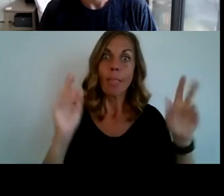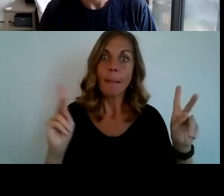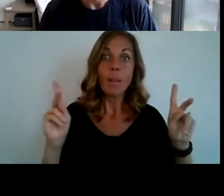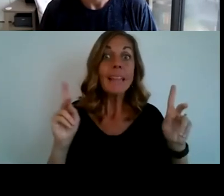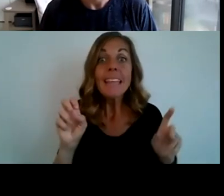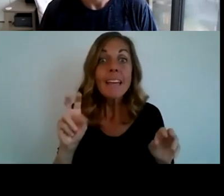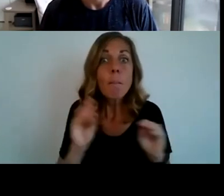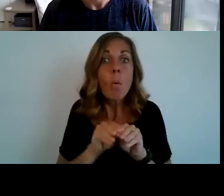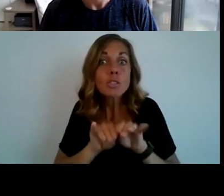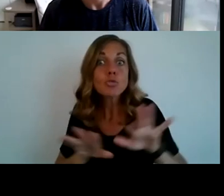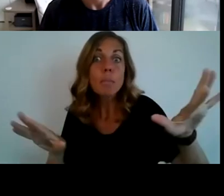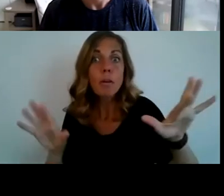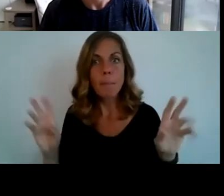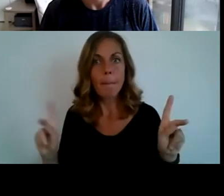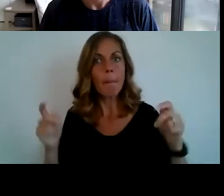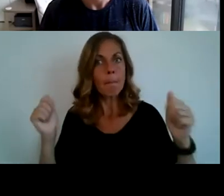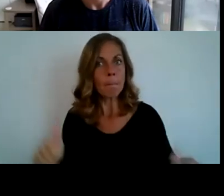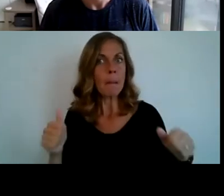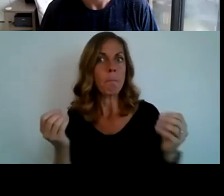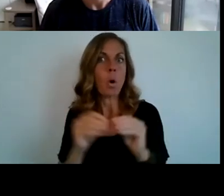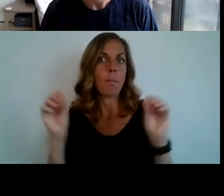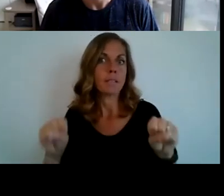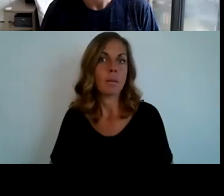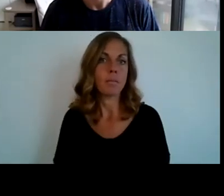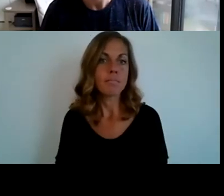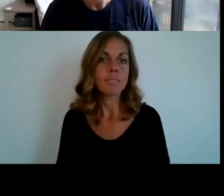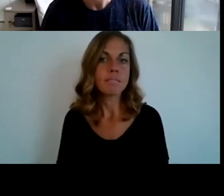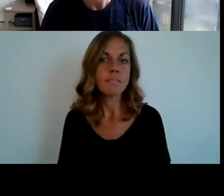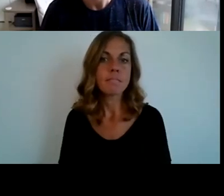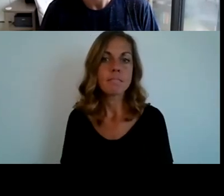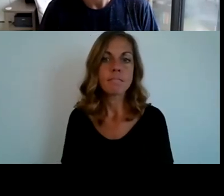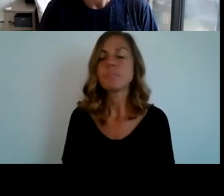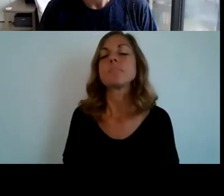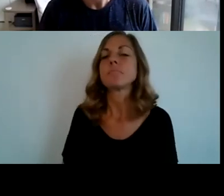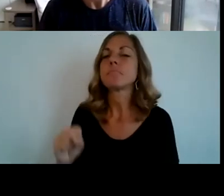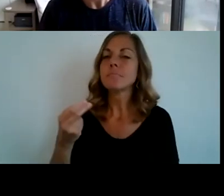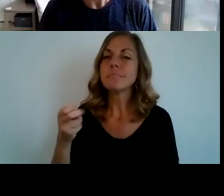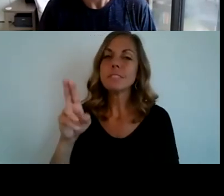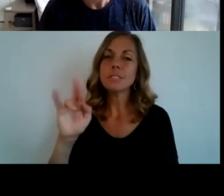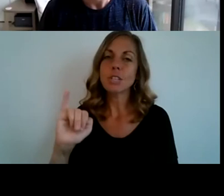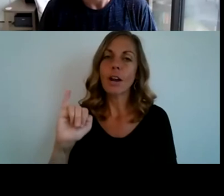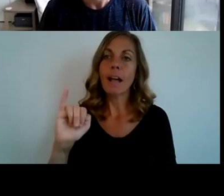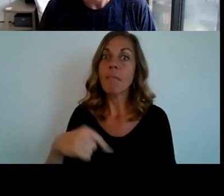know, clearly a lot of opportunity there. I think really intense apprenticeships which